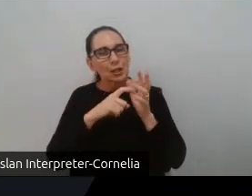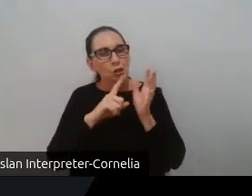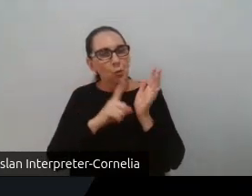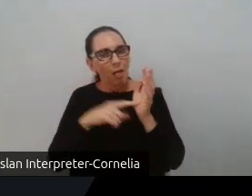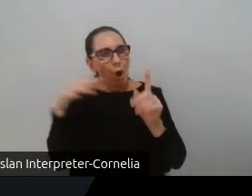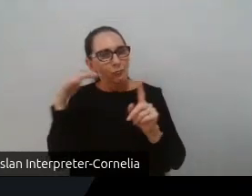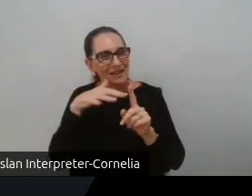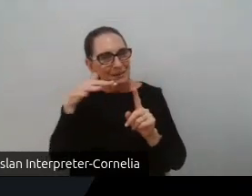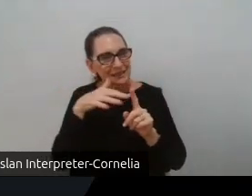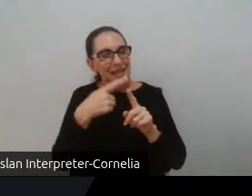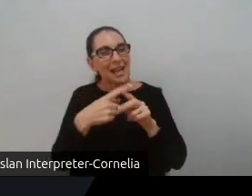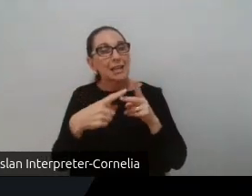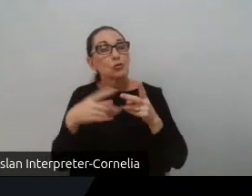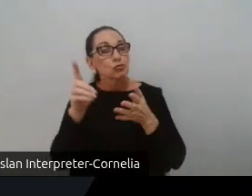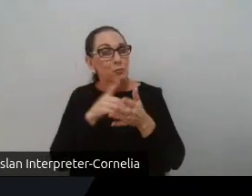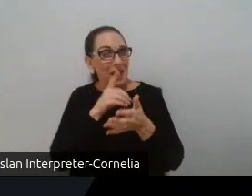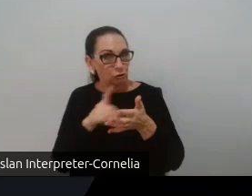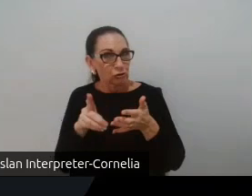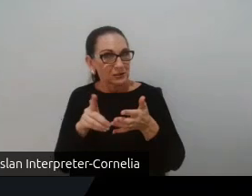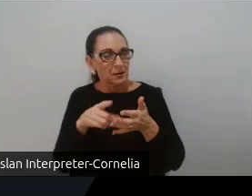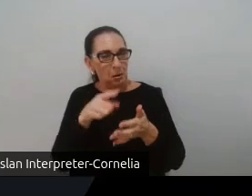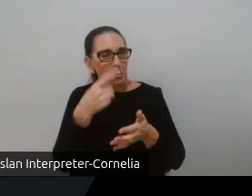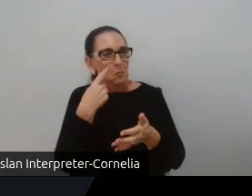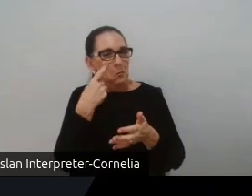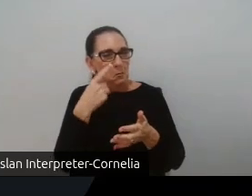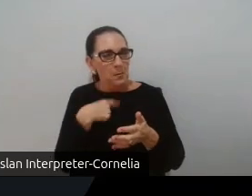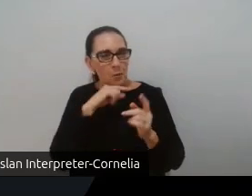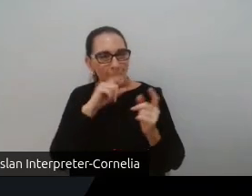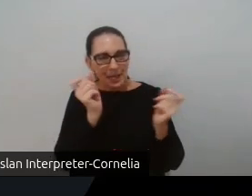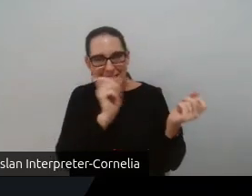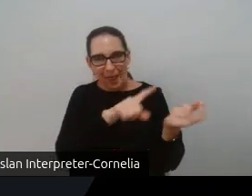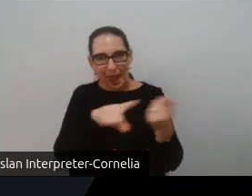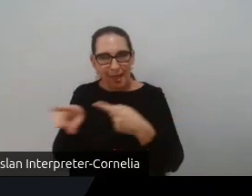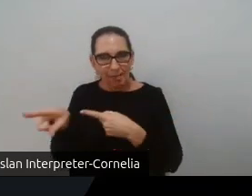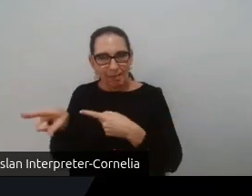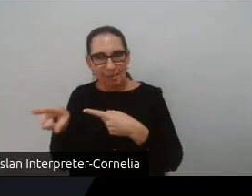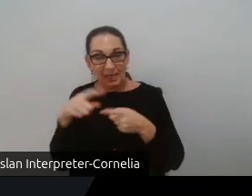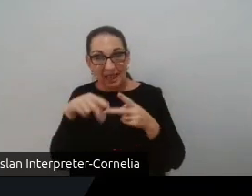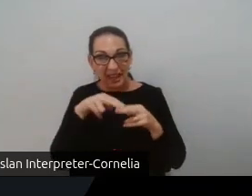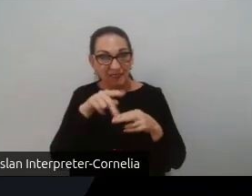that one. will send it out to our usual mailing list. So, if you're not on it, please um uh get